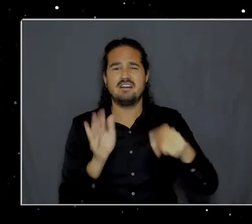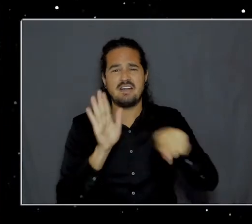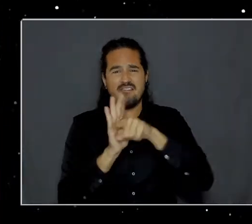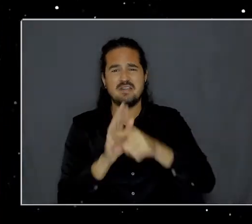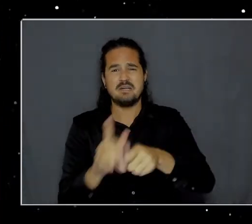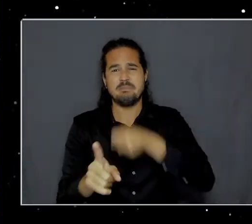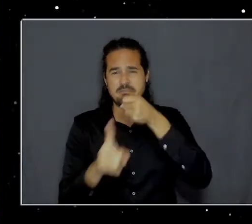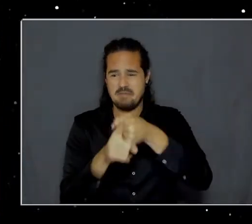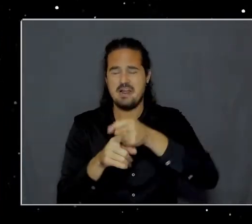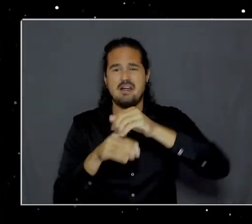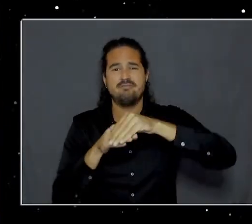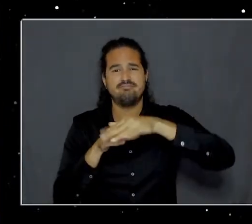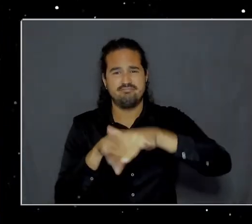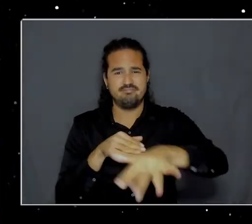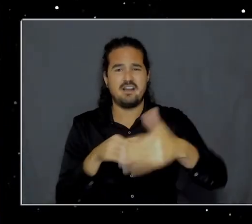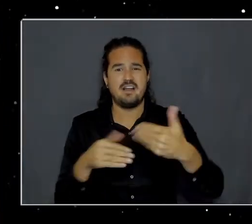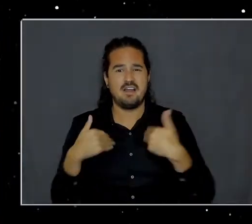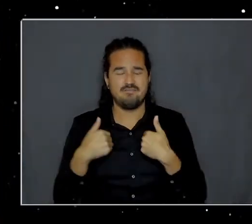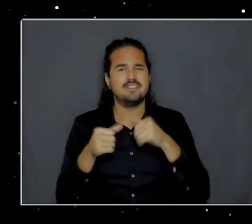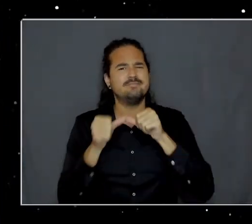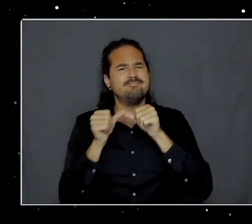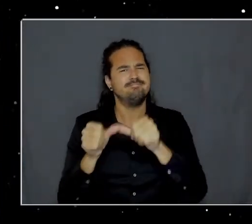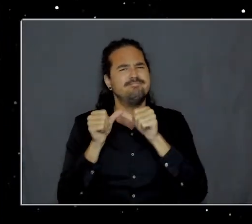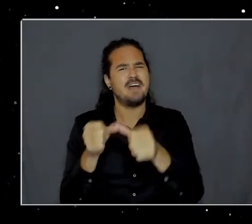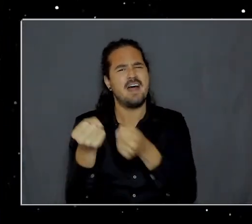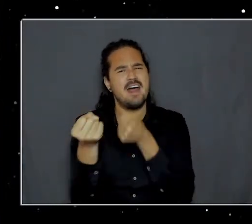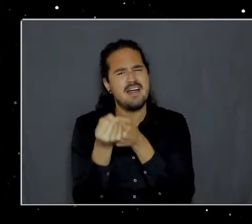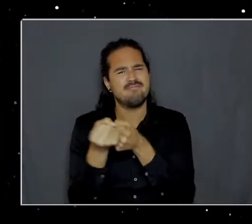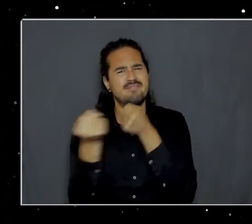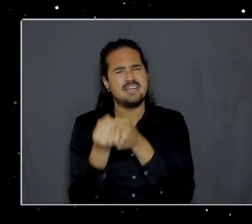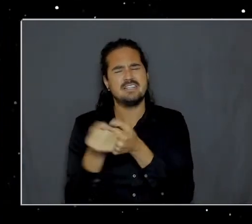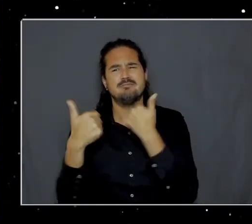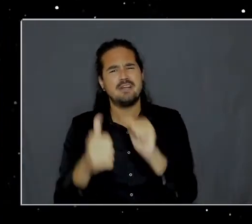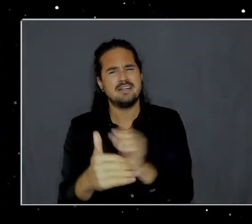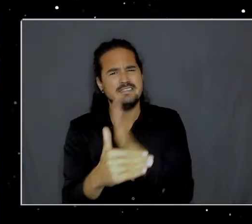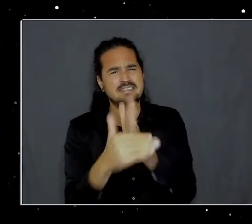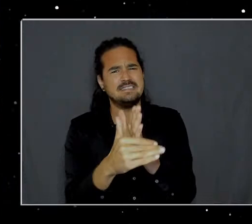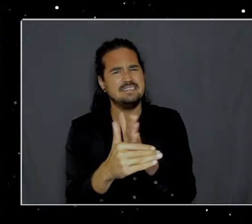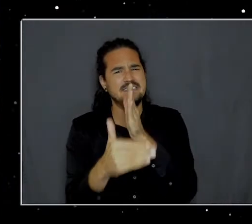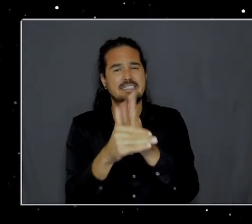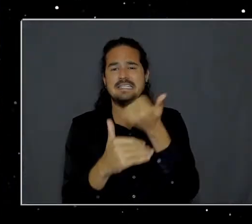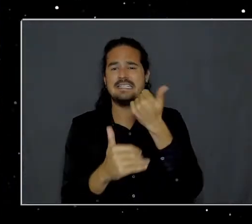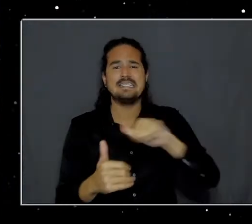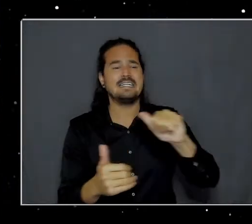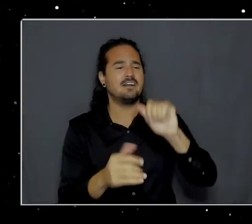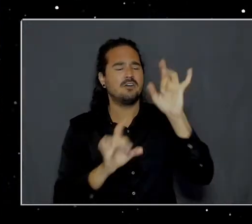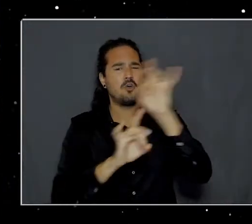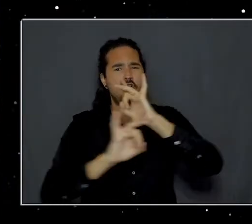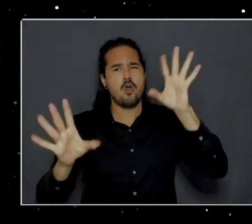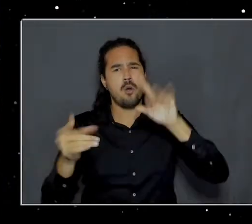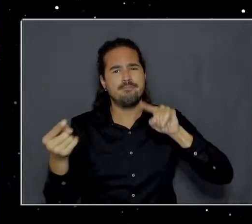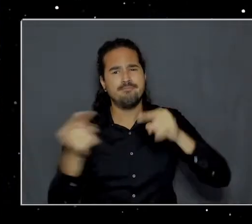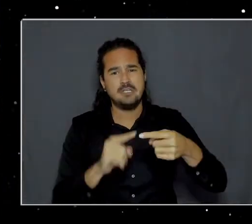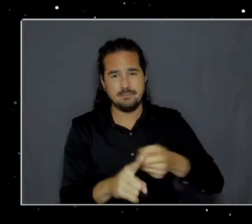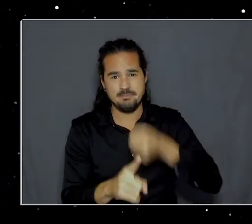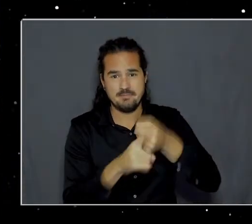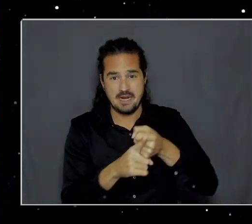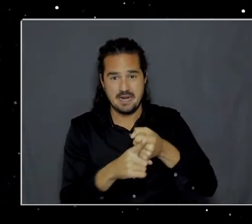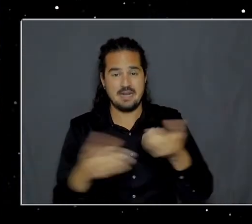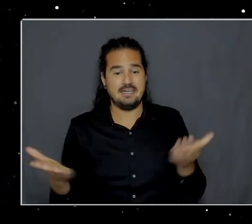WE WILL ALWAYS ADVOCATE AND SPEAK OUT AGAINST HARMFUL IMPACTS IN AND AROUND SNOQUALMIE FALLS. OUR SACRED SITE, SNOQUALMIE